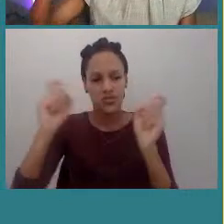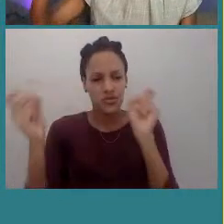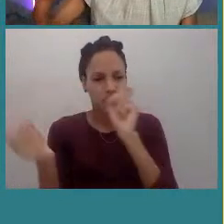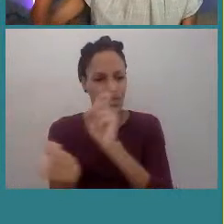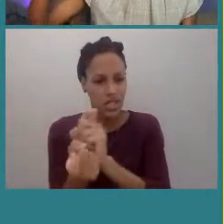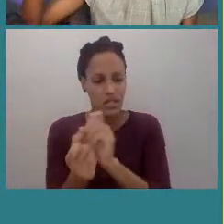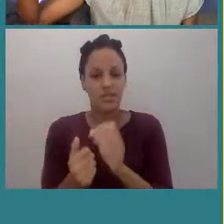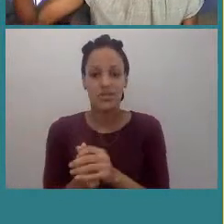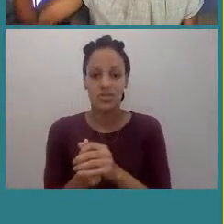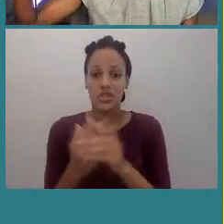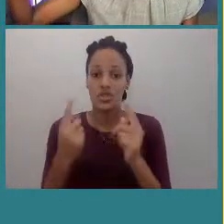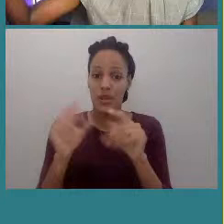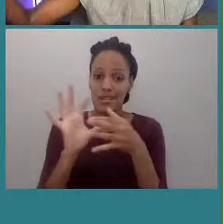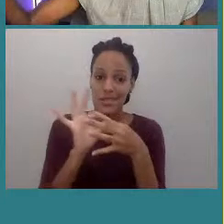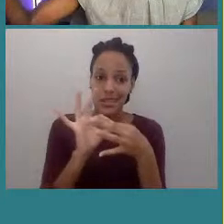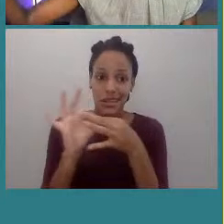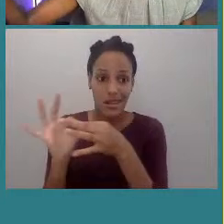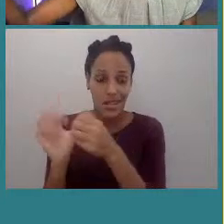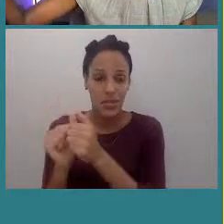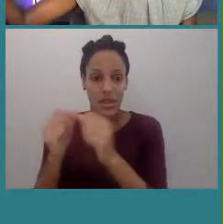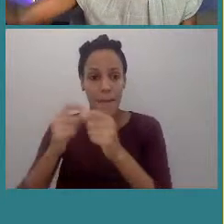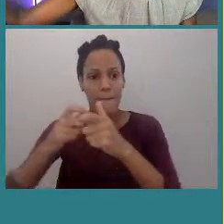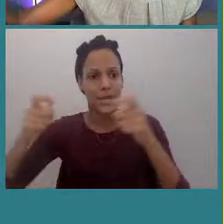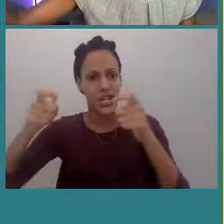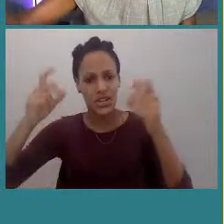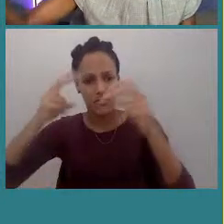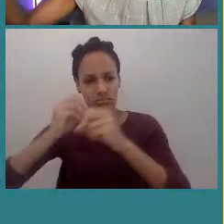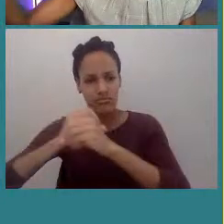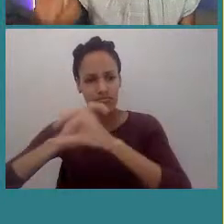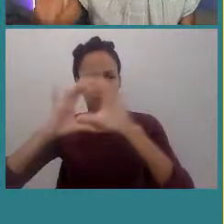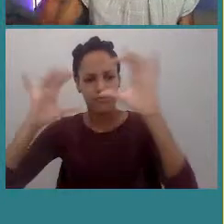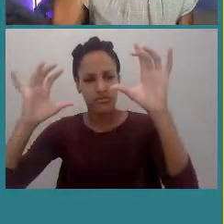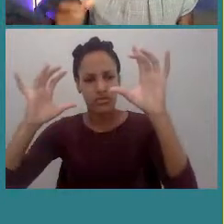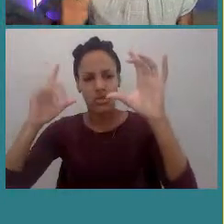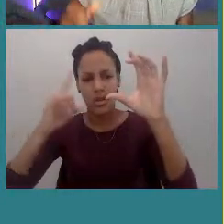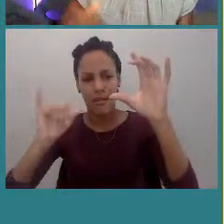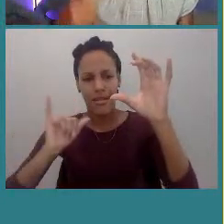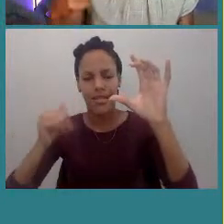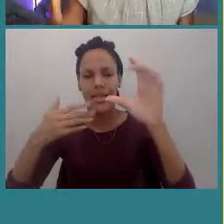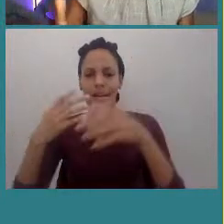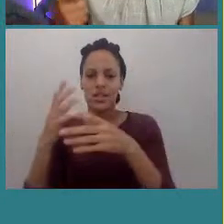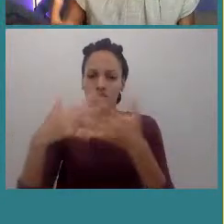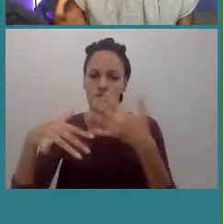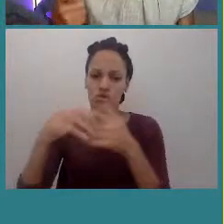connected to a larger vision the looks like social change can look like really honing